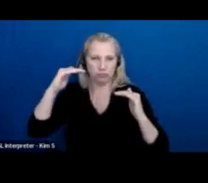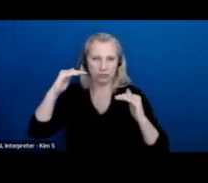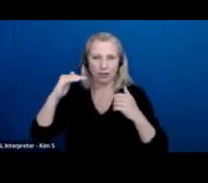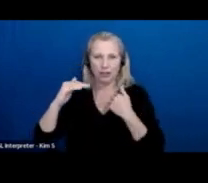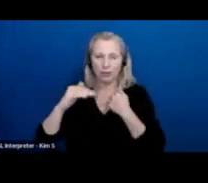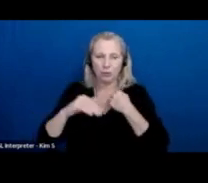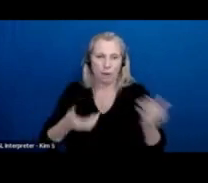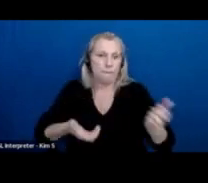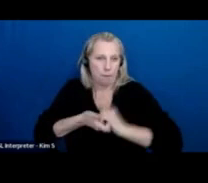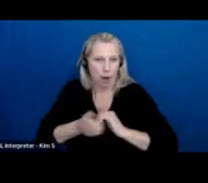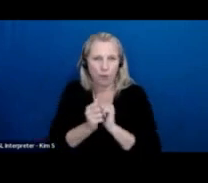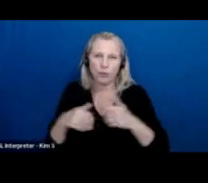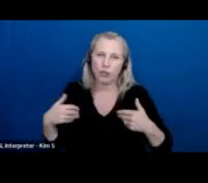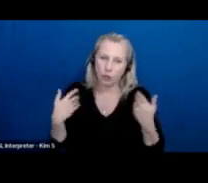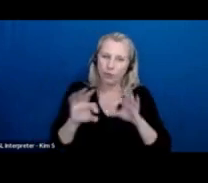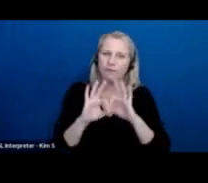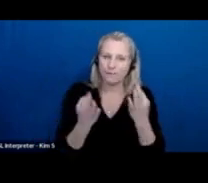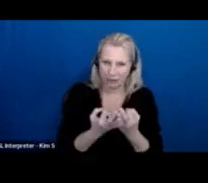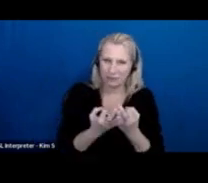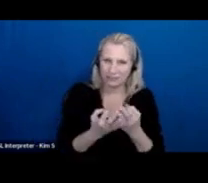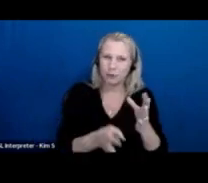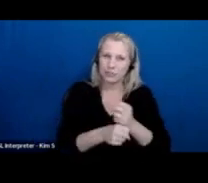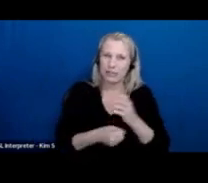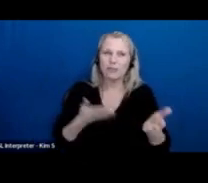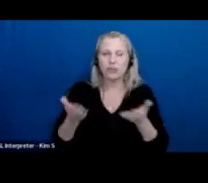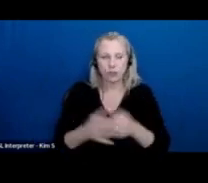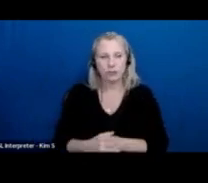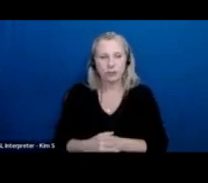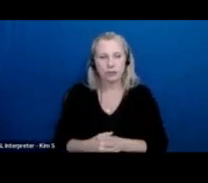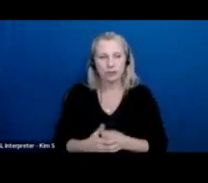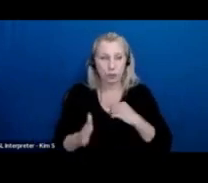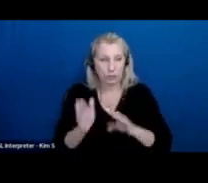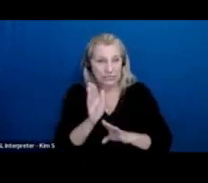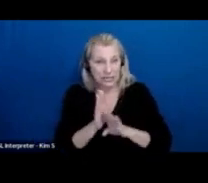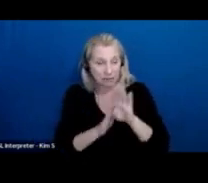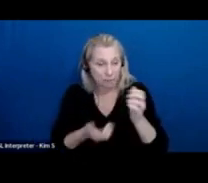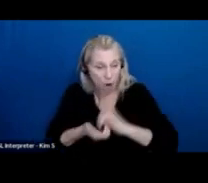youth and families receiving services. When developing partnerships and wraparound we